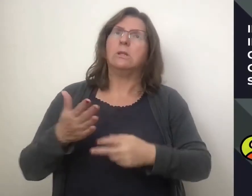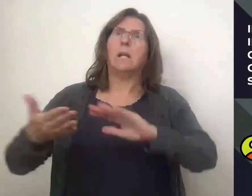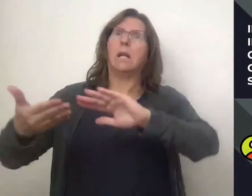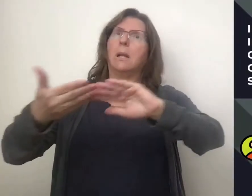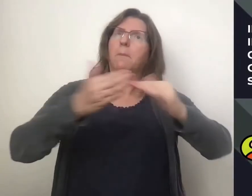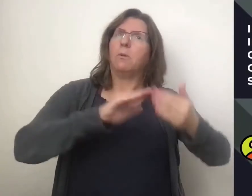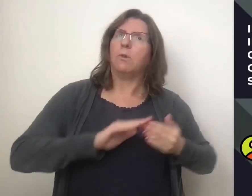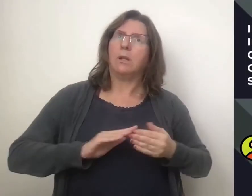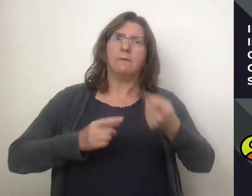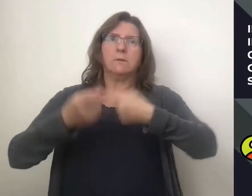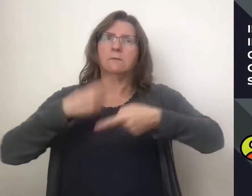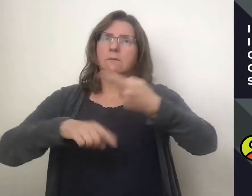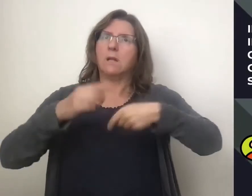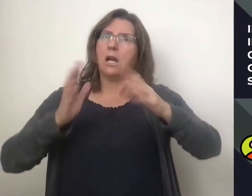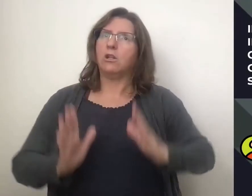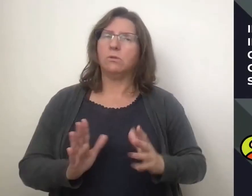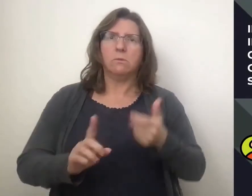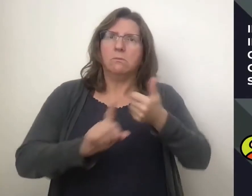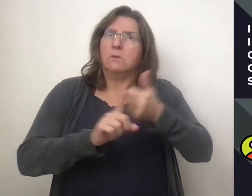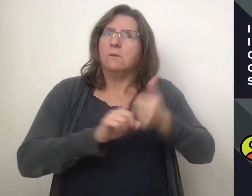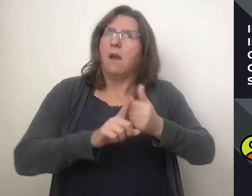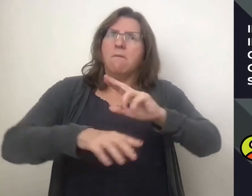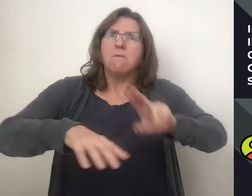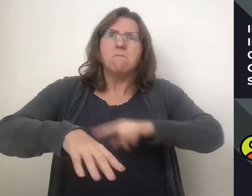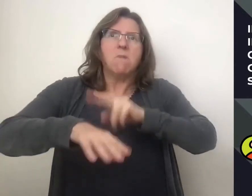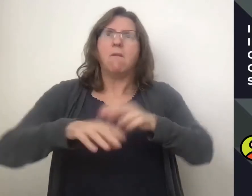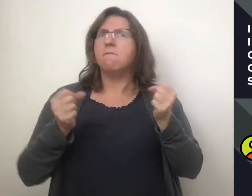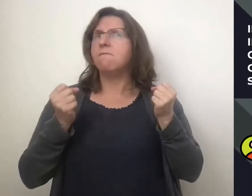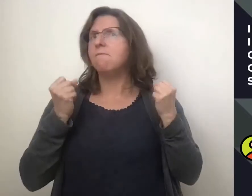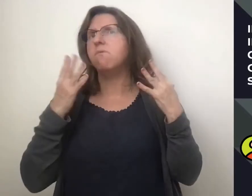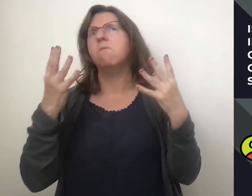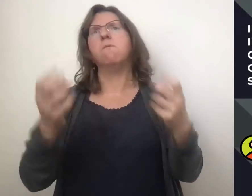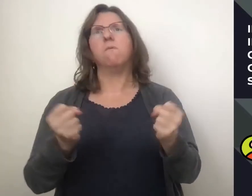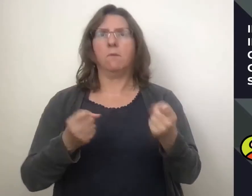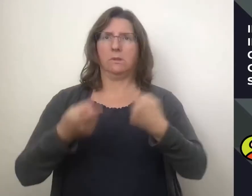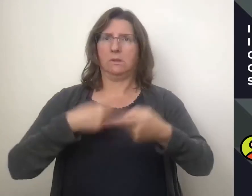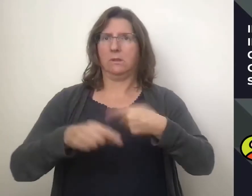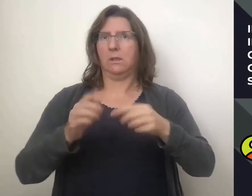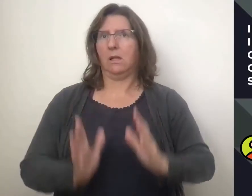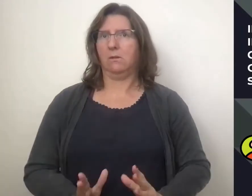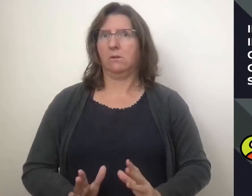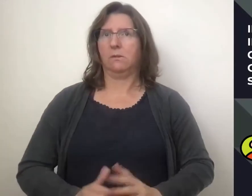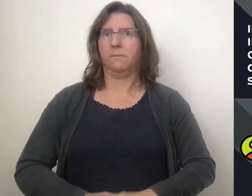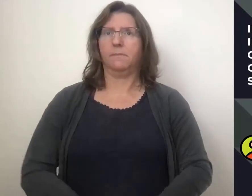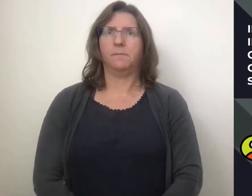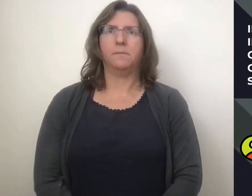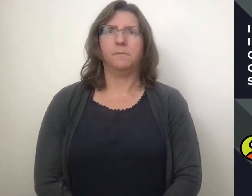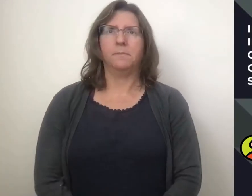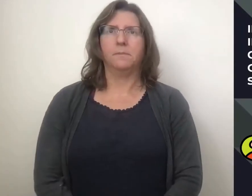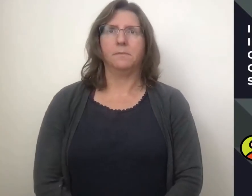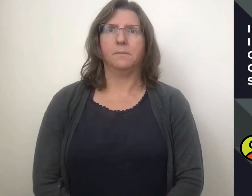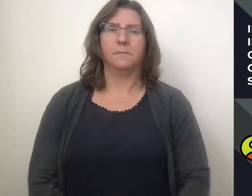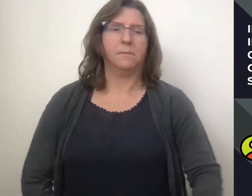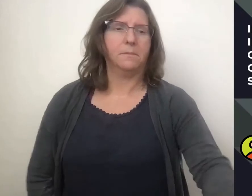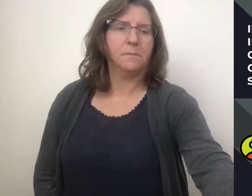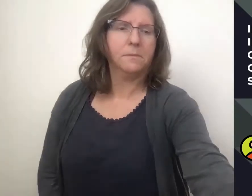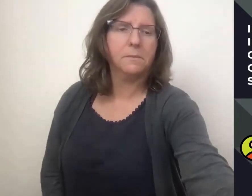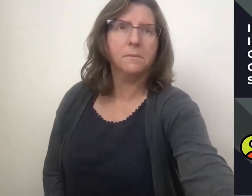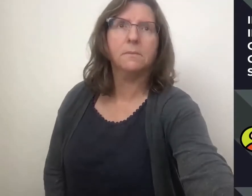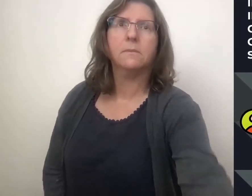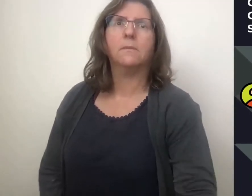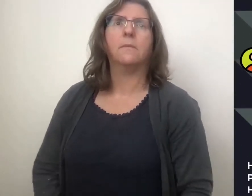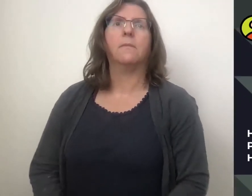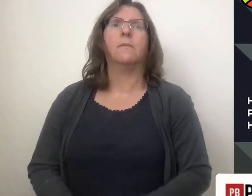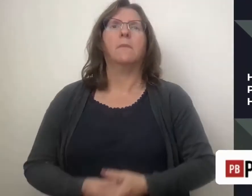Immersion in a community of fluent signers will also diminish the effects of language deprivation.